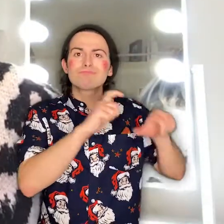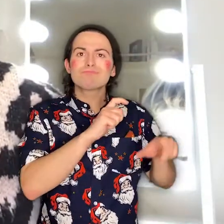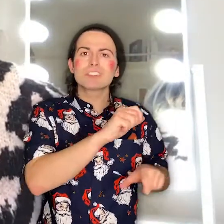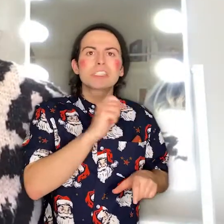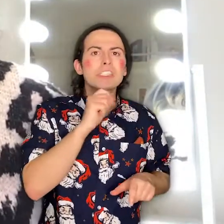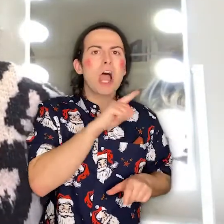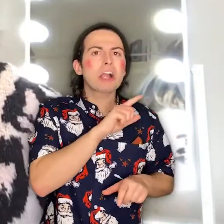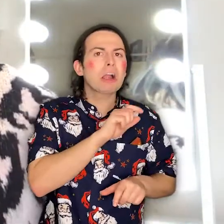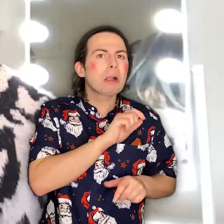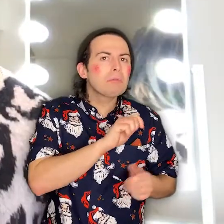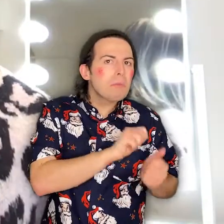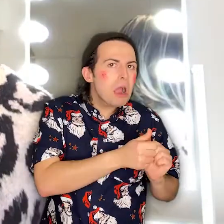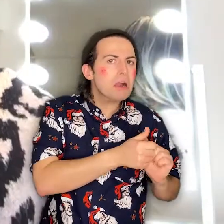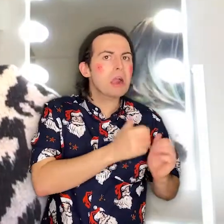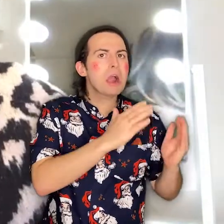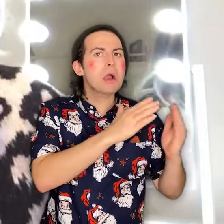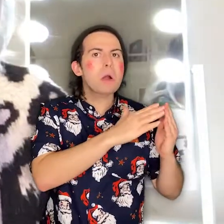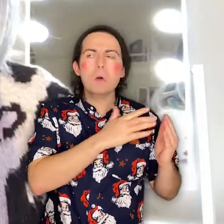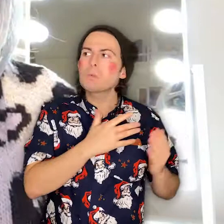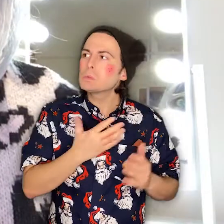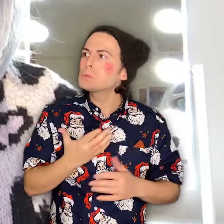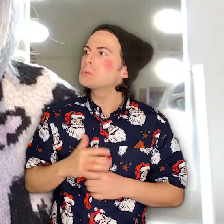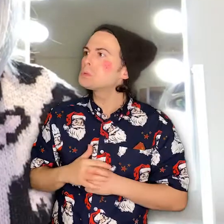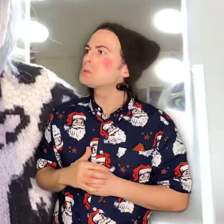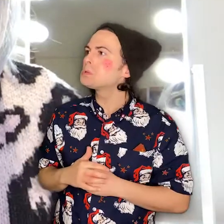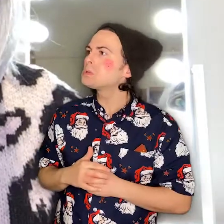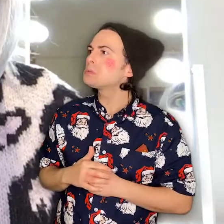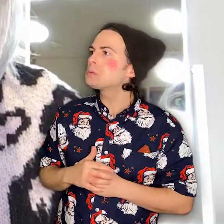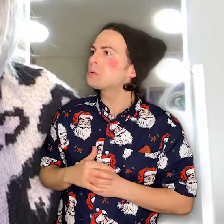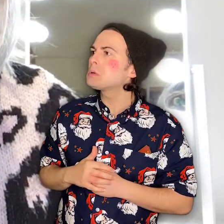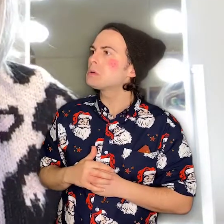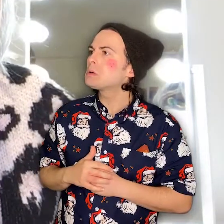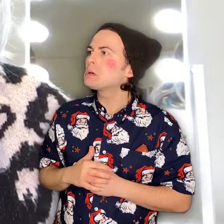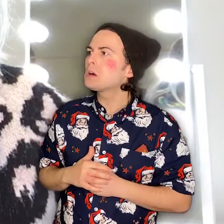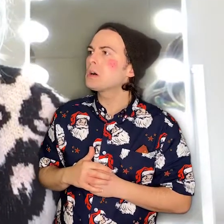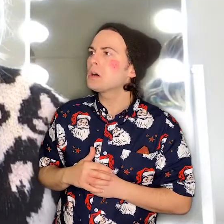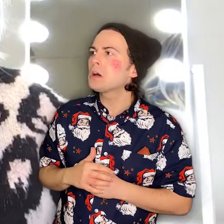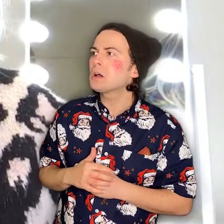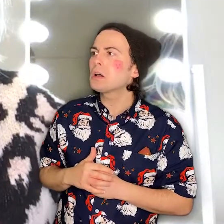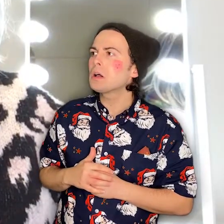What a pair they are. Met at uni in Aberdeen and now they’re back up here in Pantoland